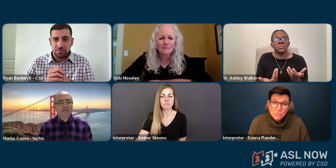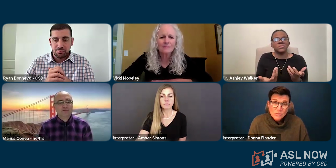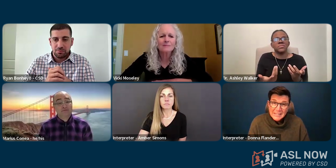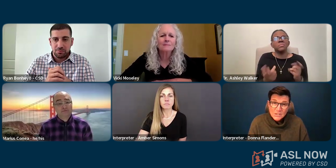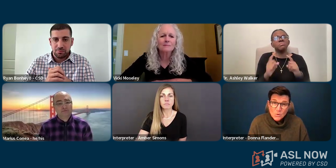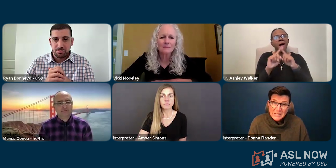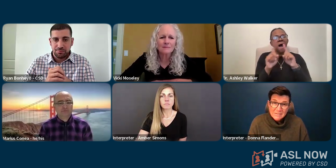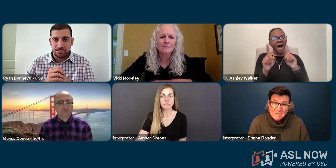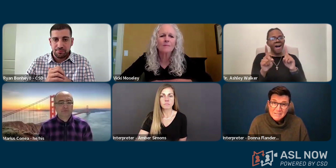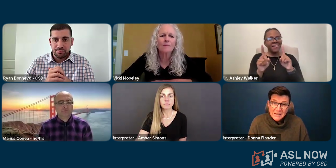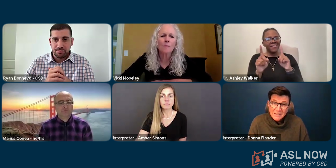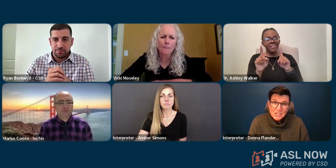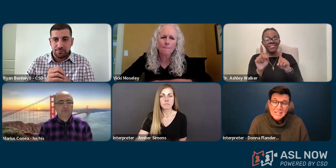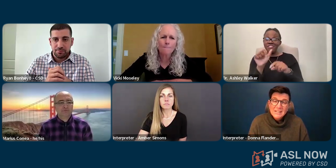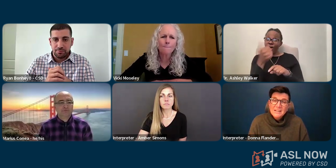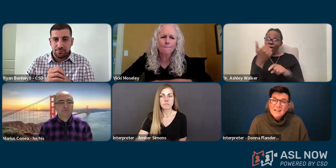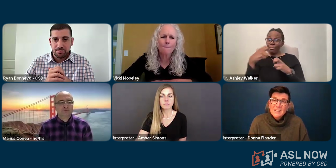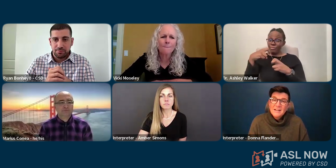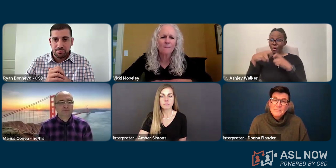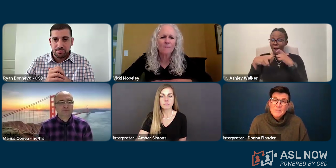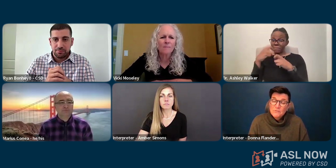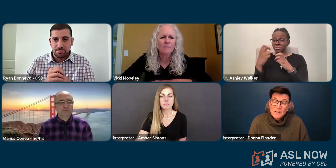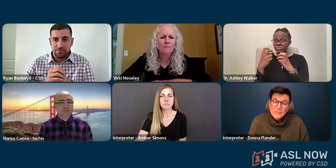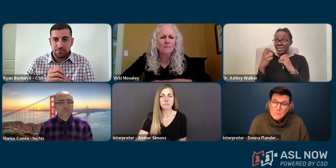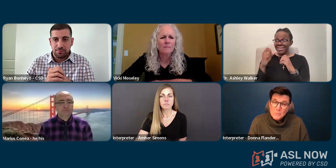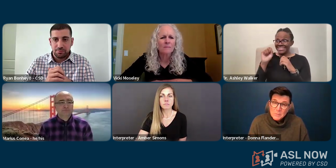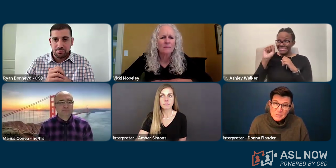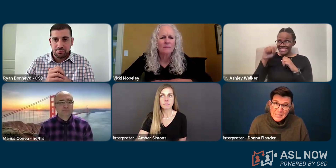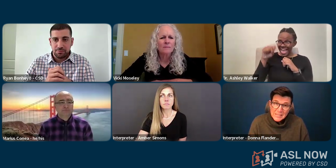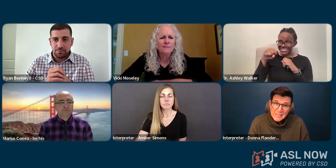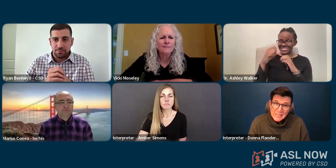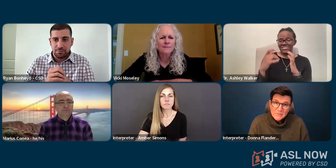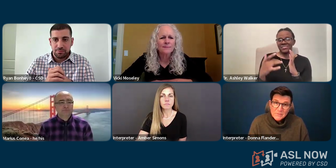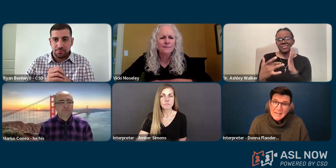which is really antiquated technology that very few people use that anymore,